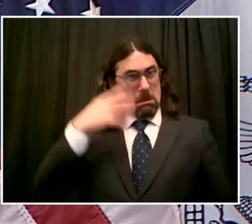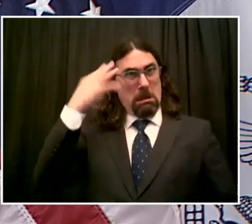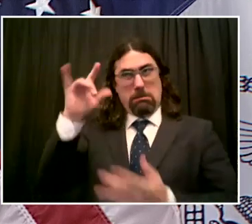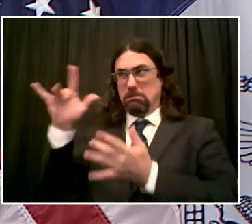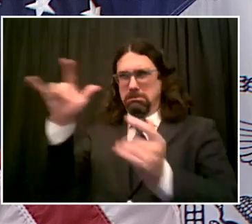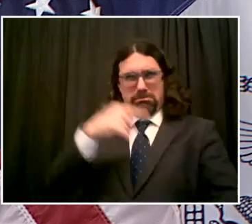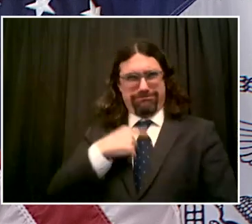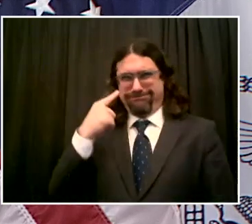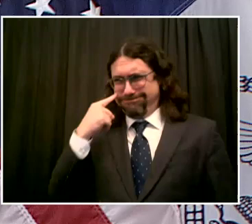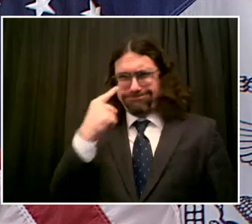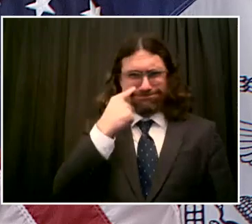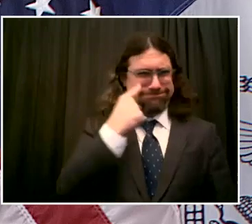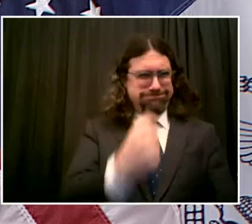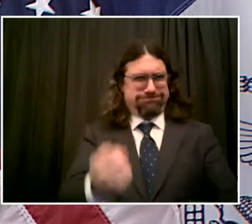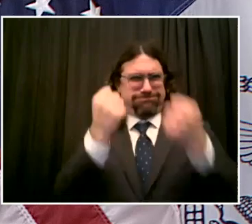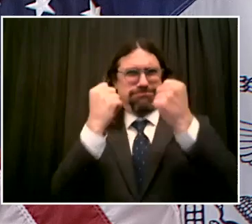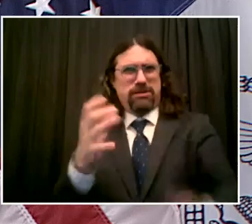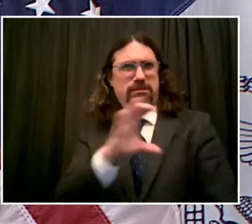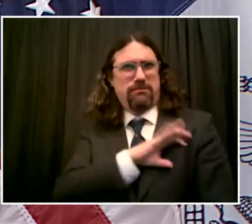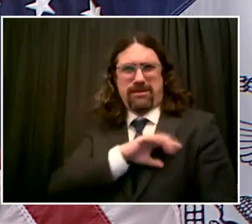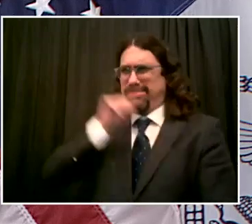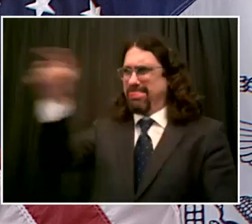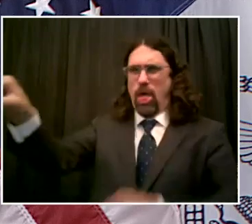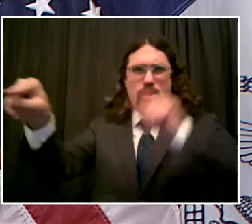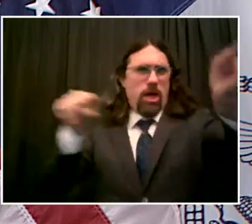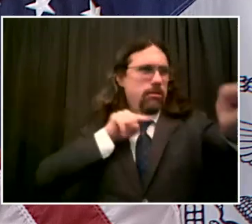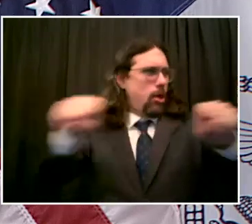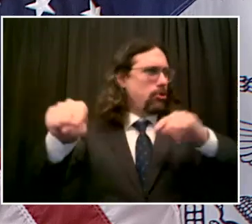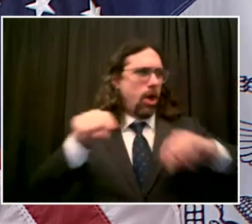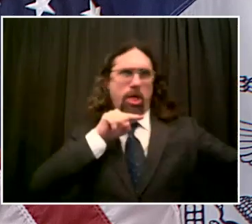POLICE OFFICERS TAKING ACTION TO STOP IT.